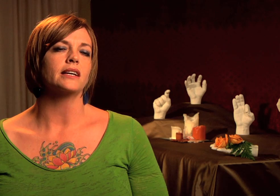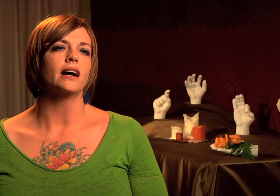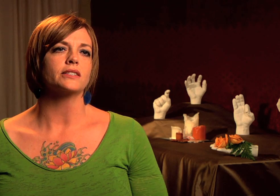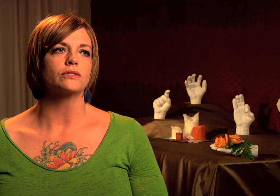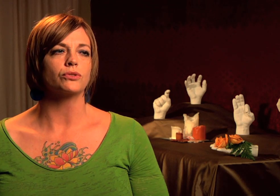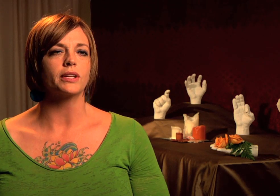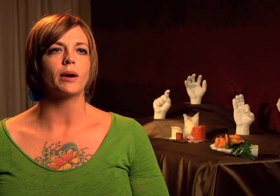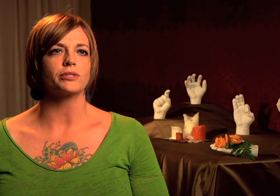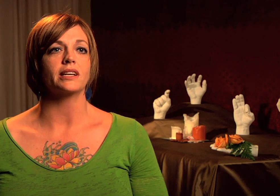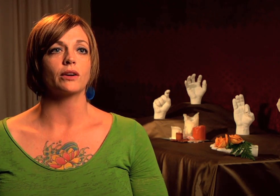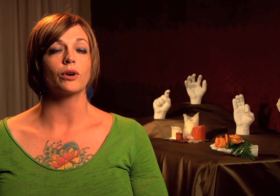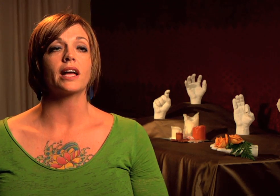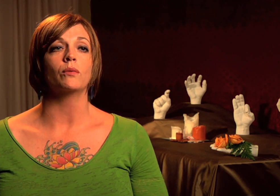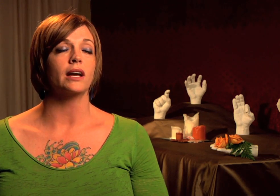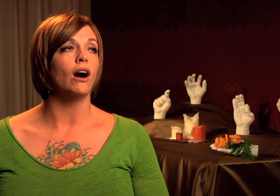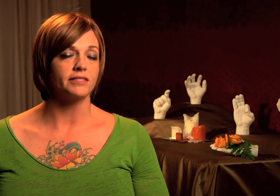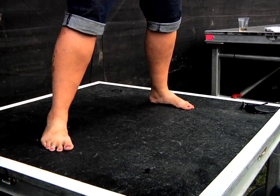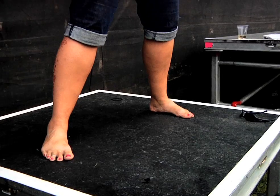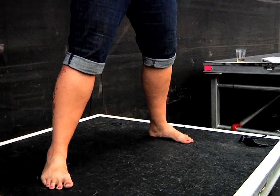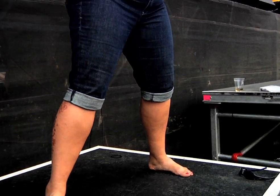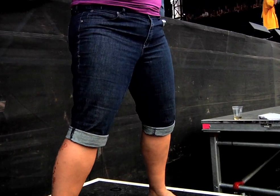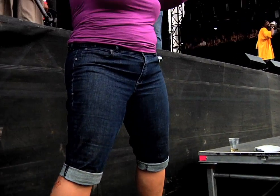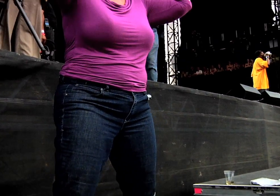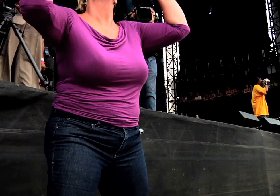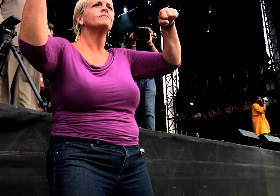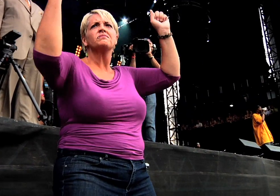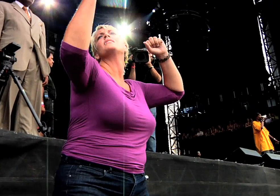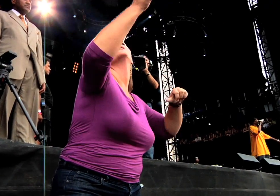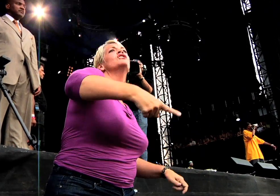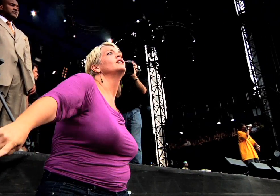They see us truly representing their work, and we often get accolades from the artists.